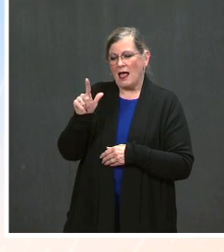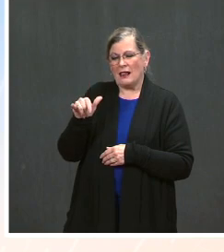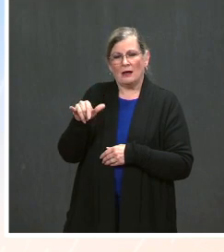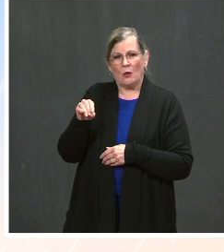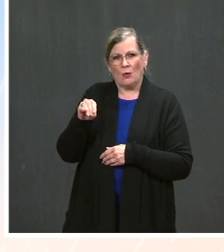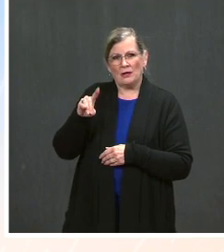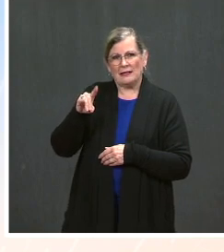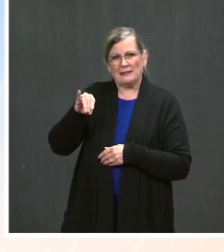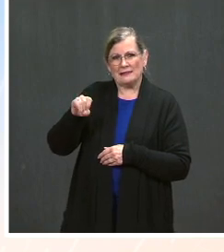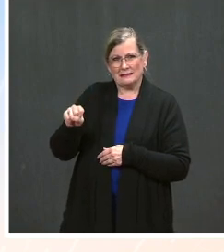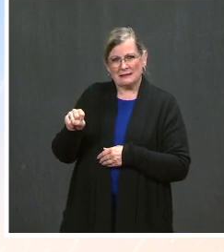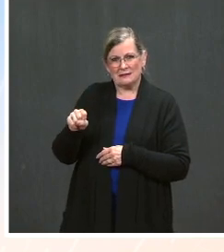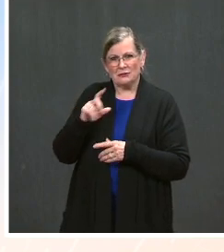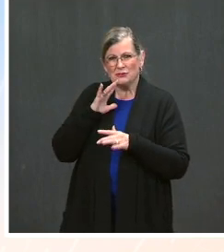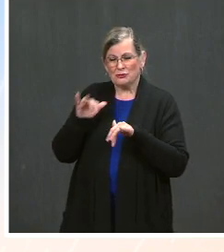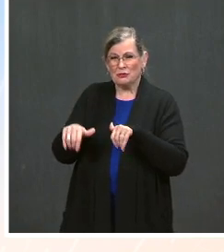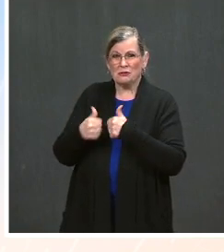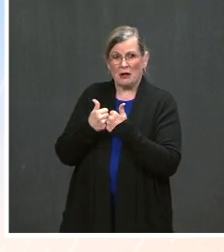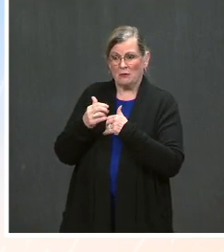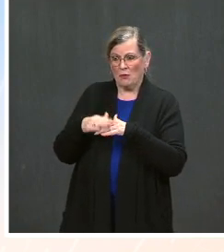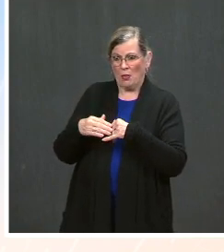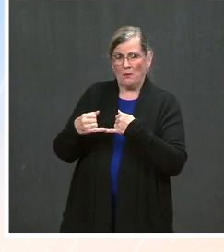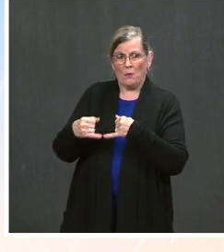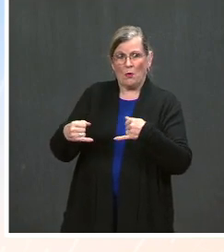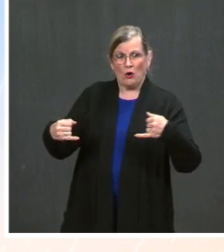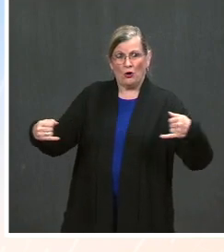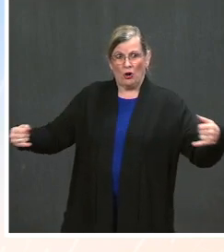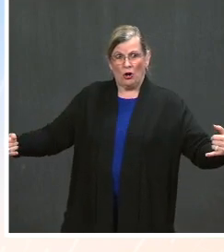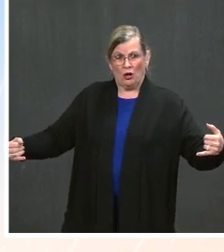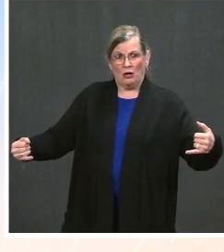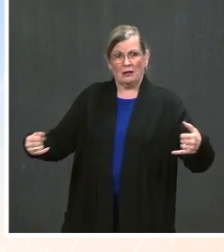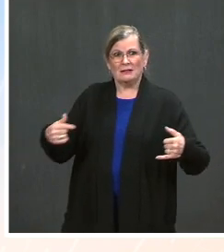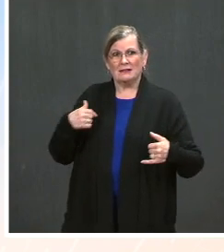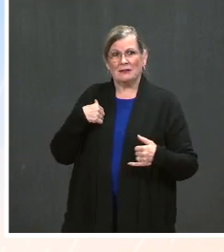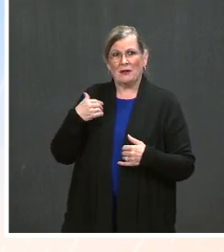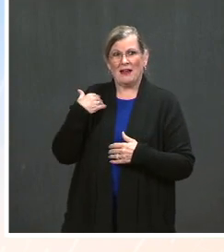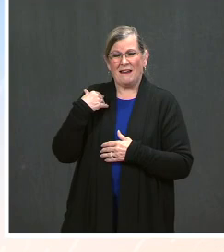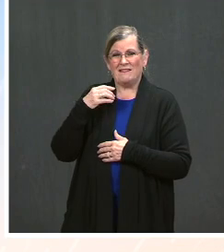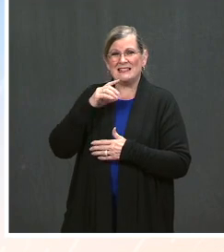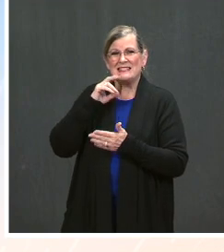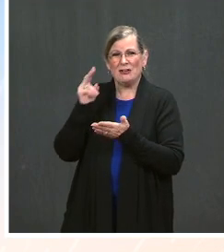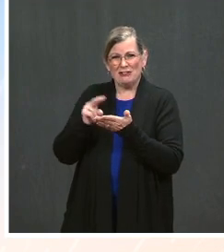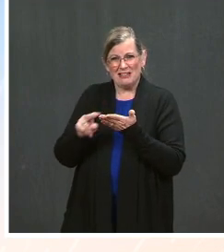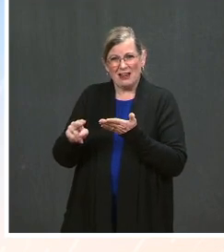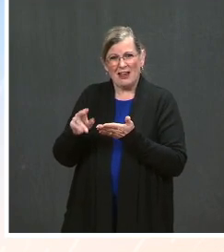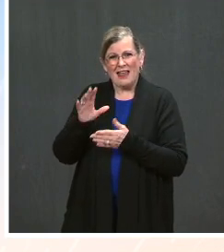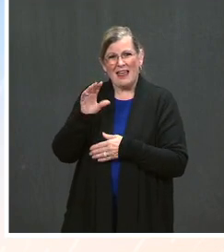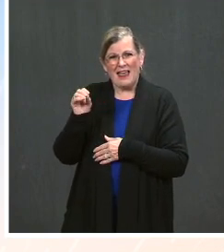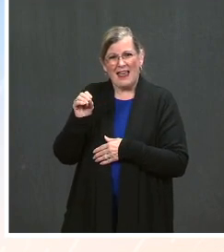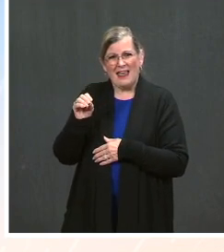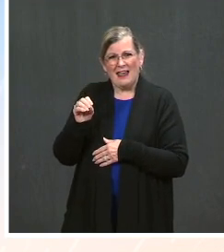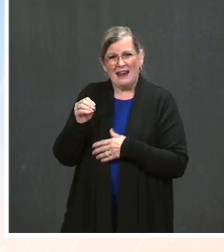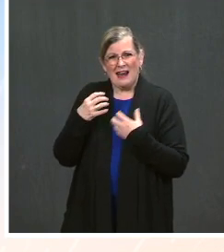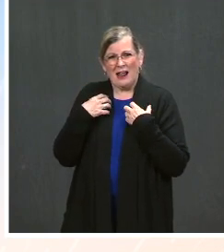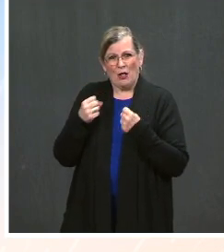Now we also have a Secretary of Health and Human Services who is in place, who can work in partnership. And they have oversight, as you know,